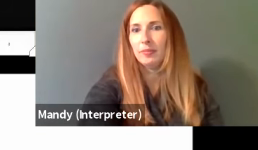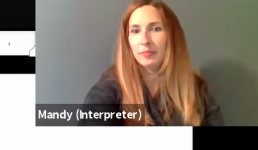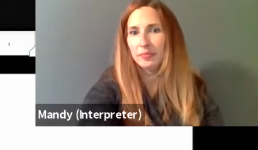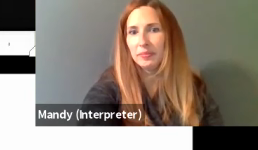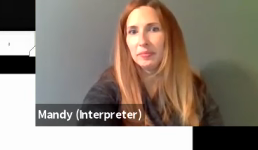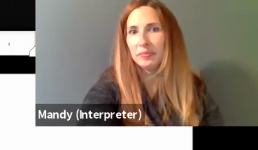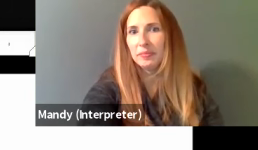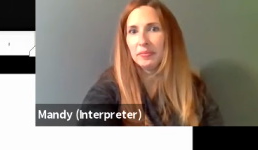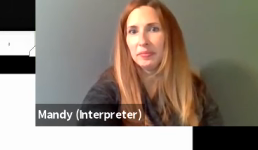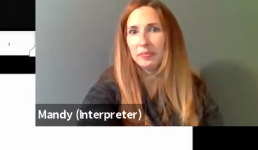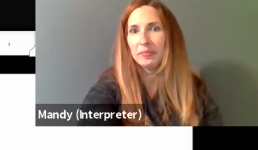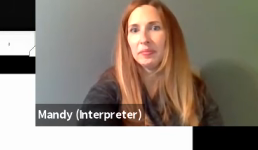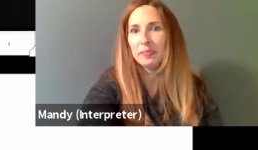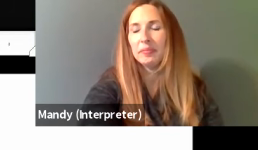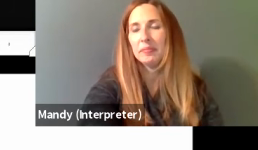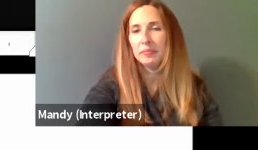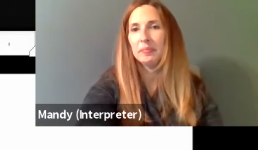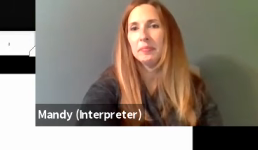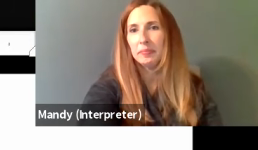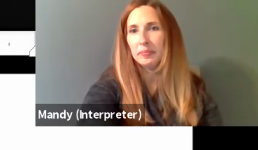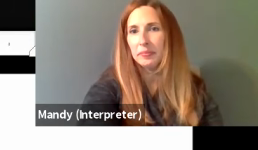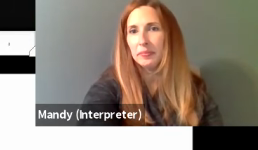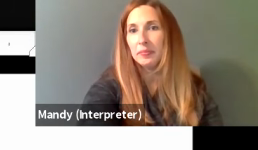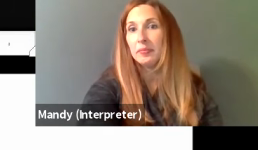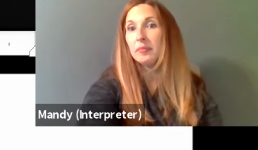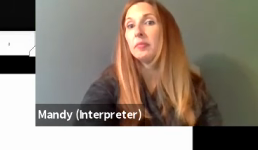If you've worked at bigger hospitals